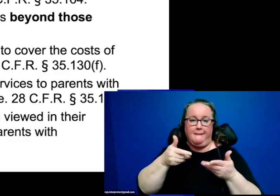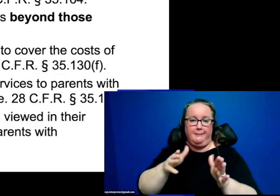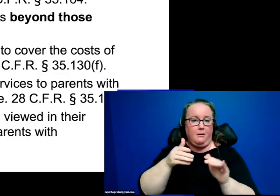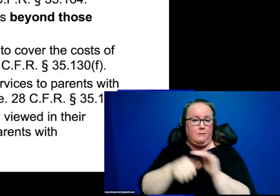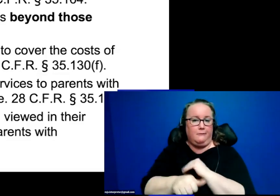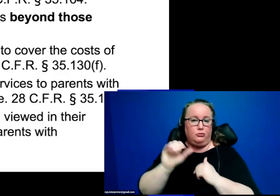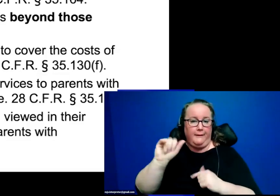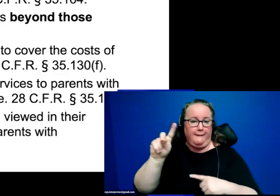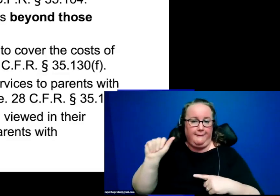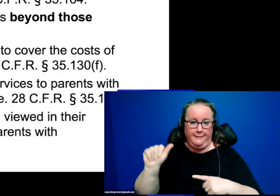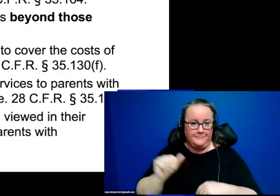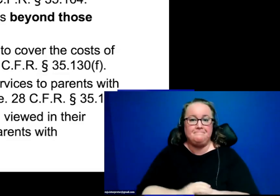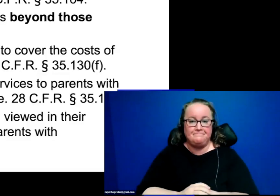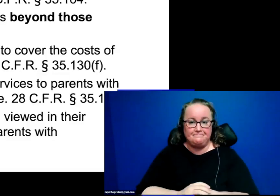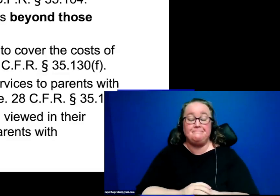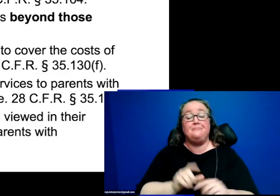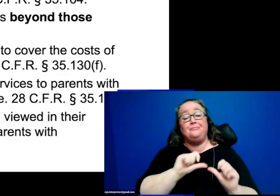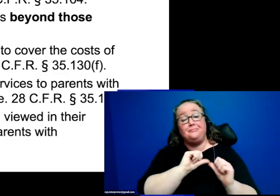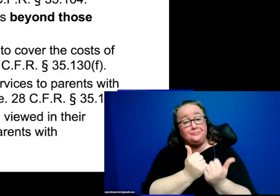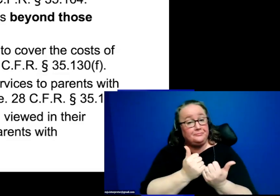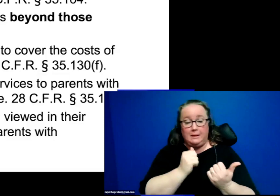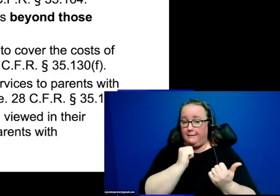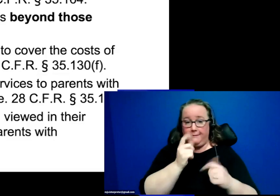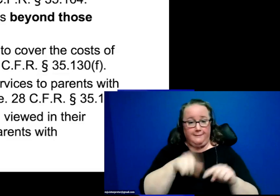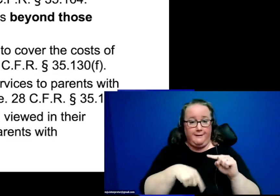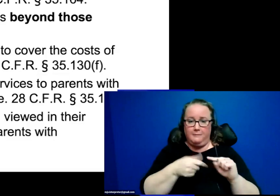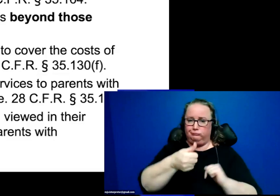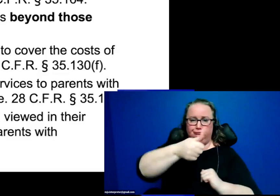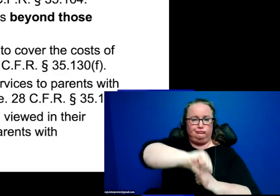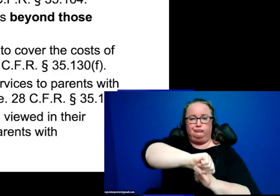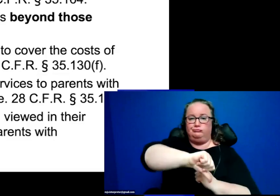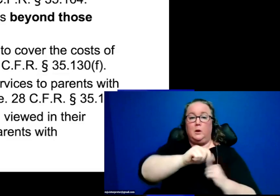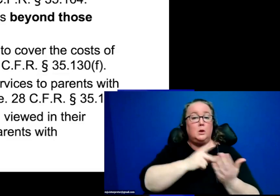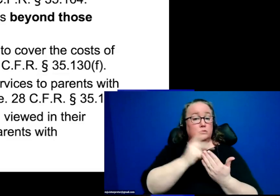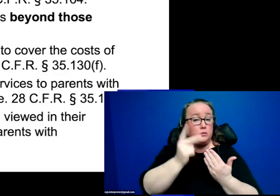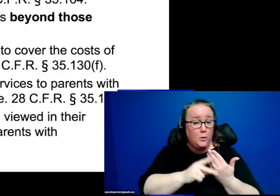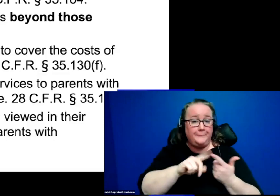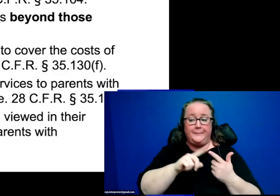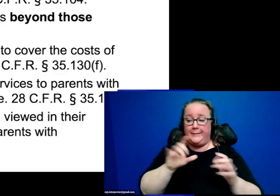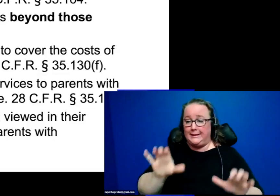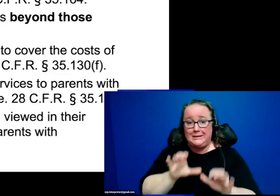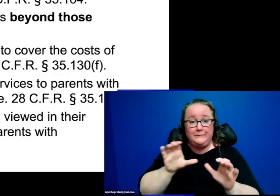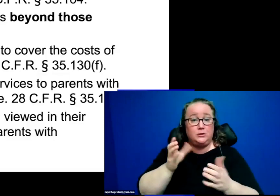Also, agencies may not deny any programs, activities, or services to parents